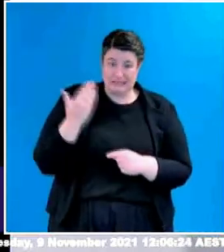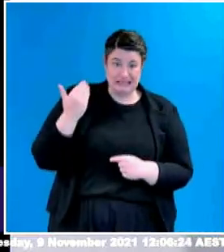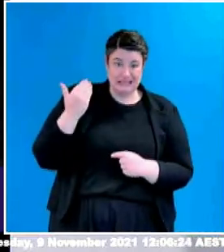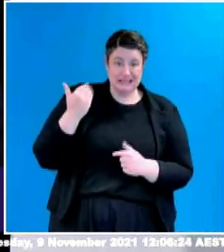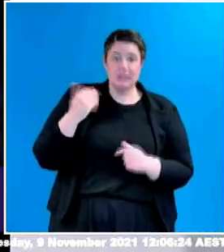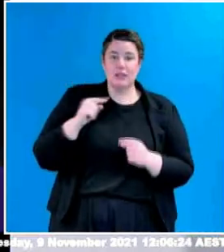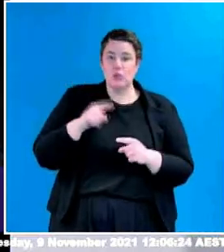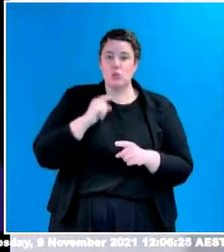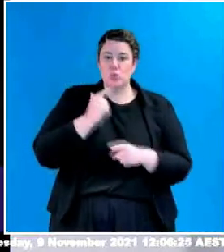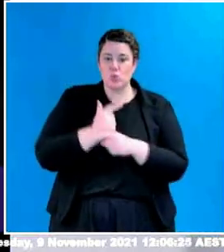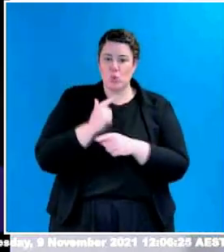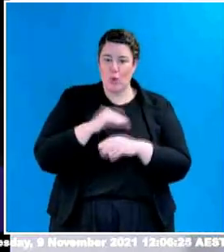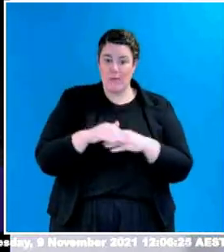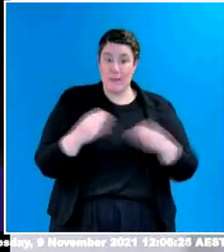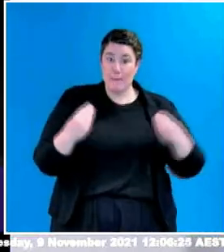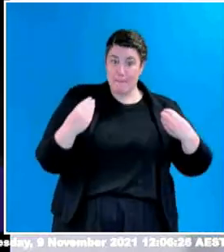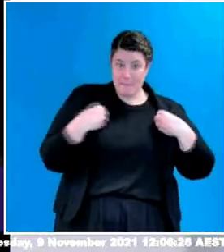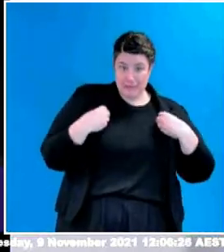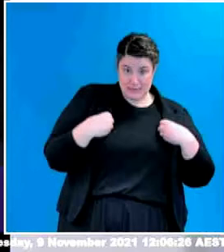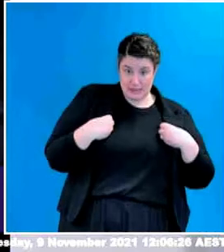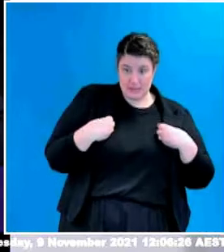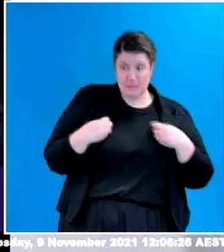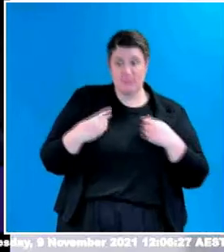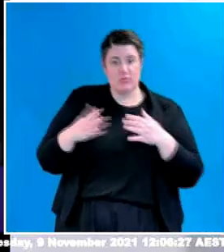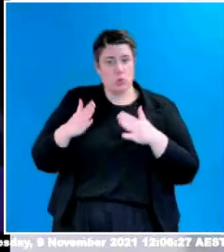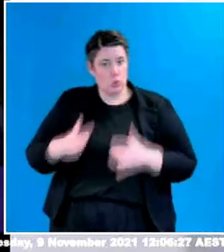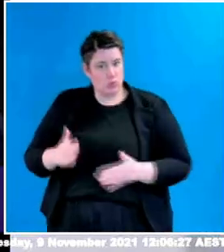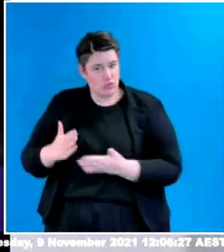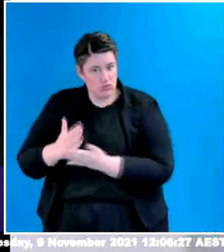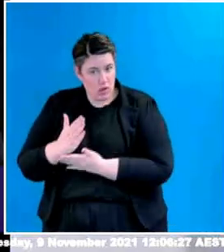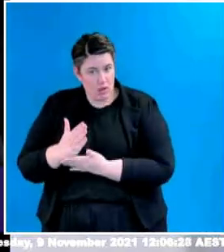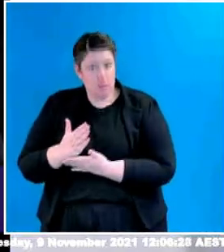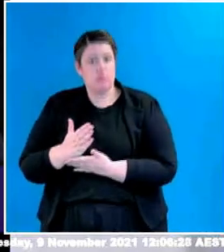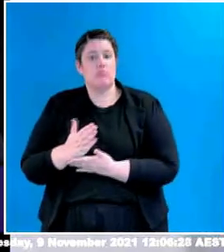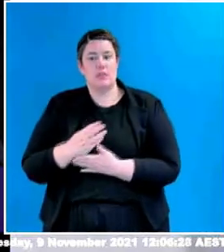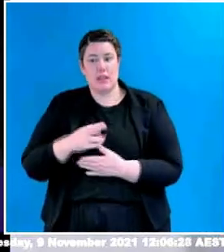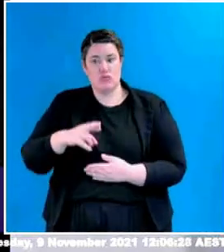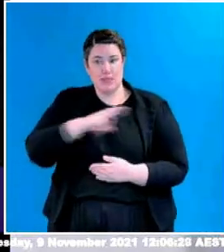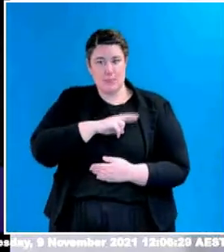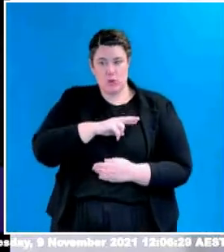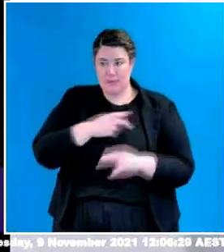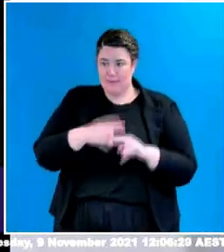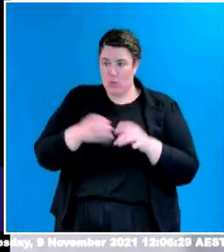about business and human rights and responsibilities of directors.